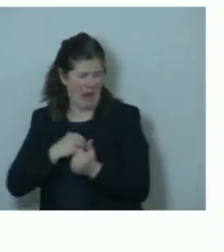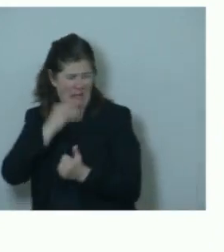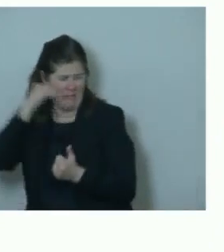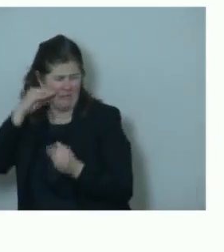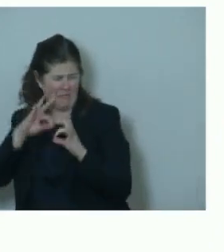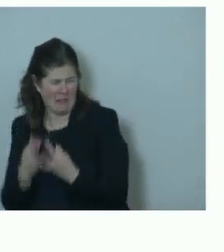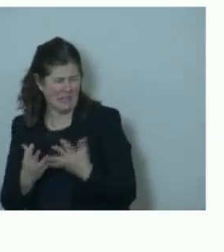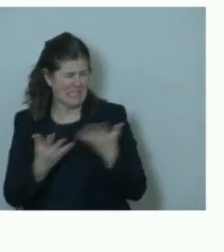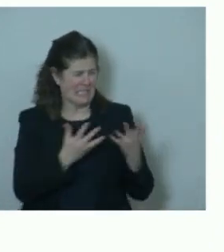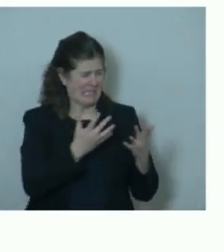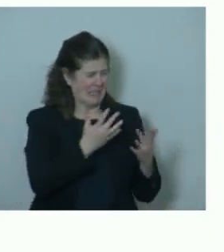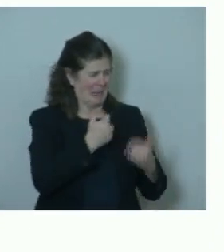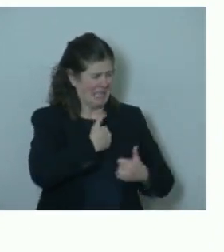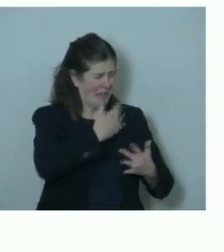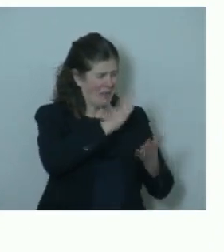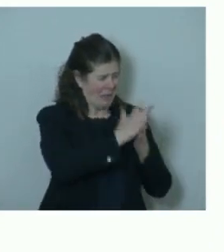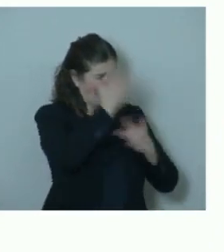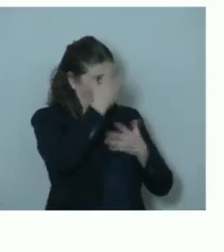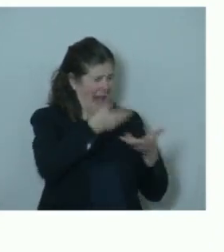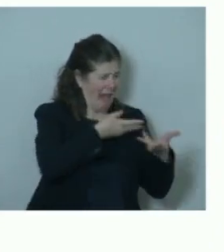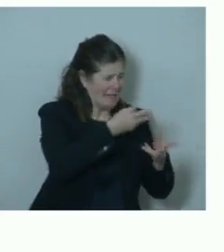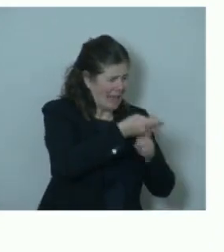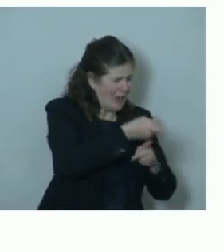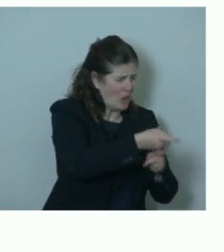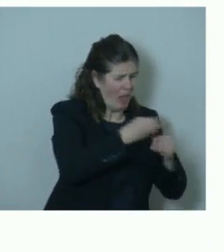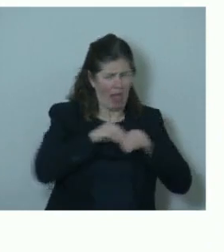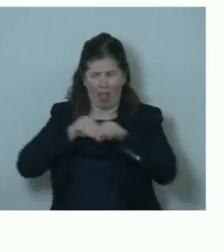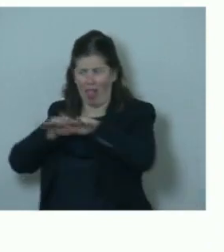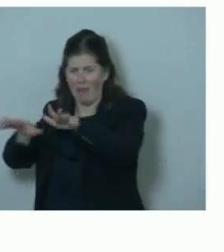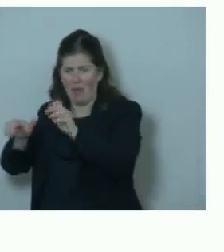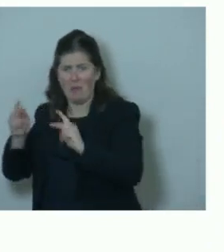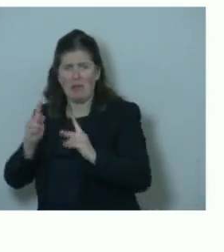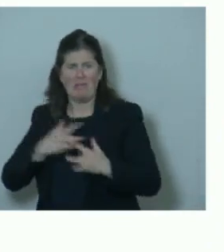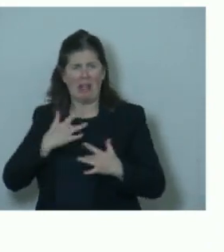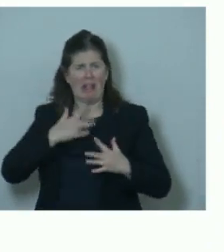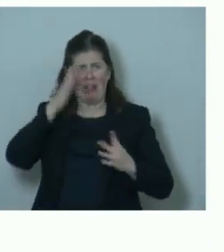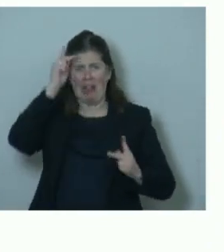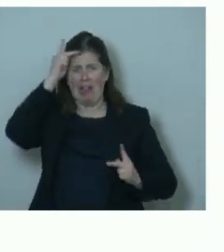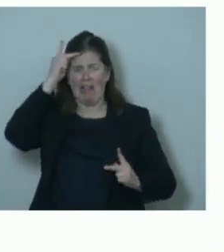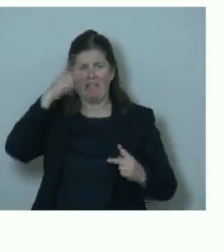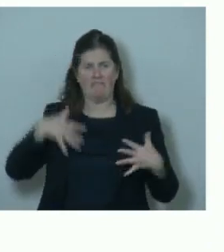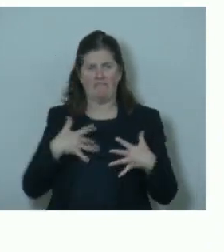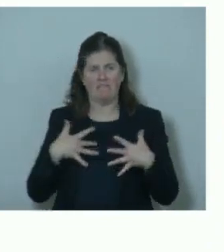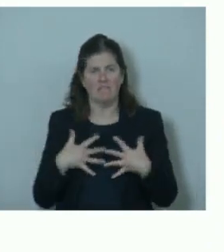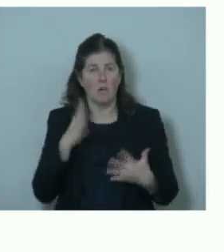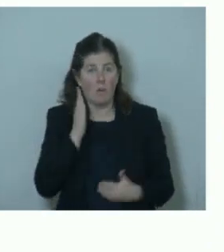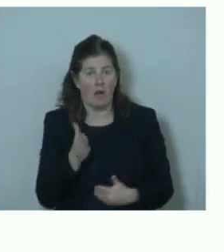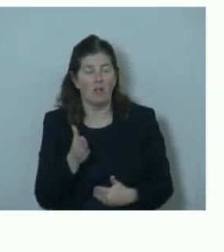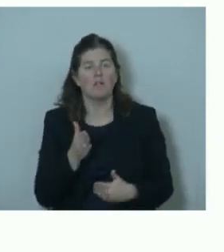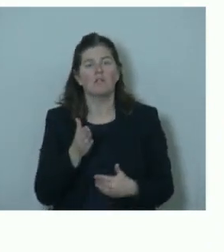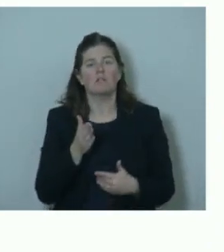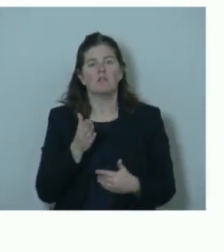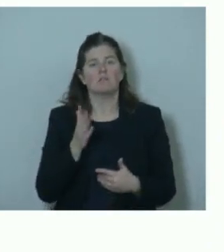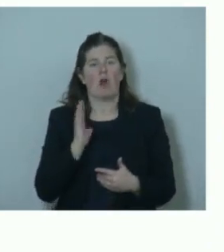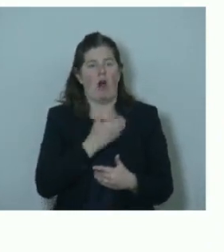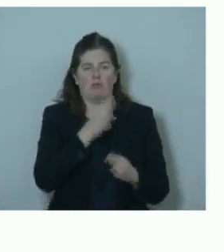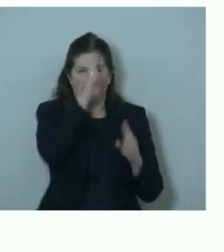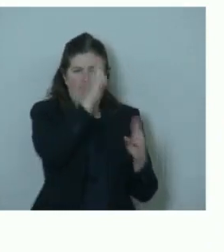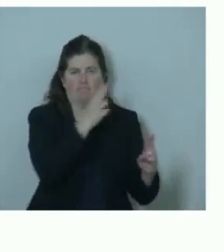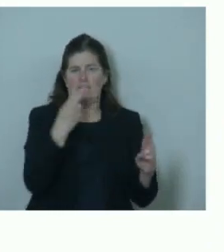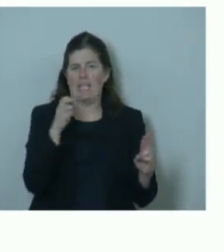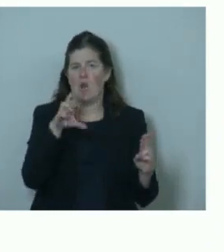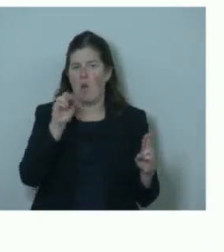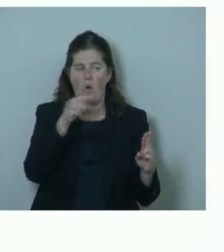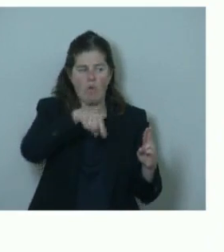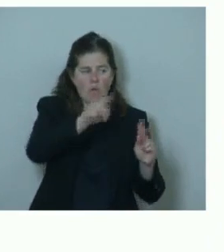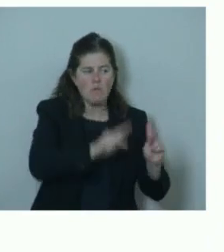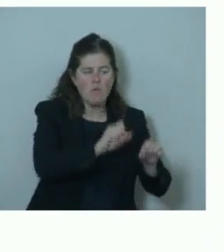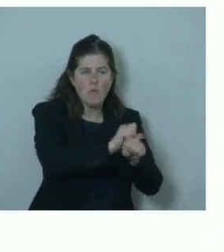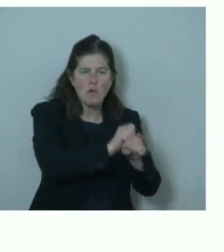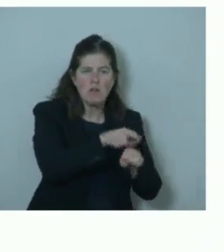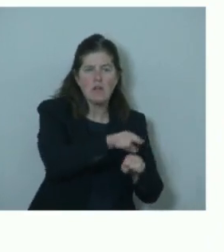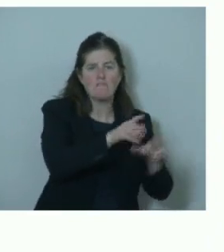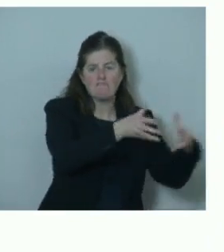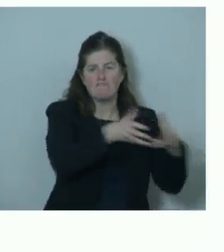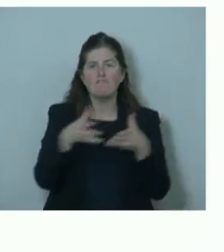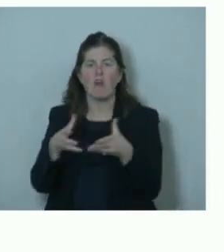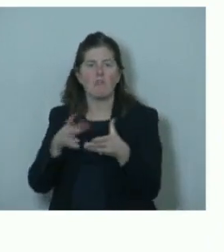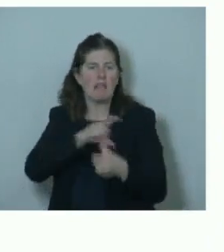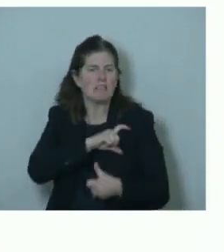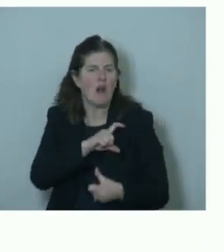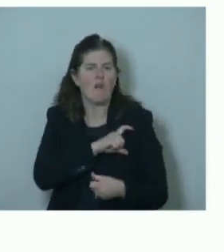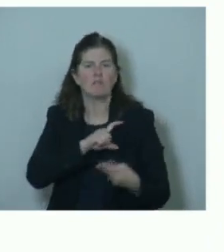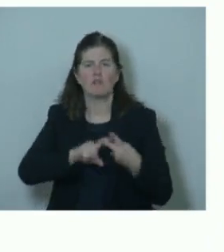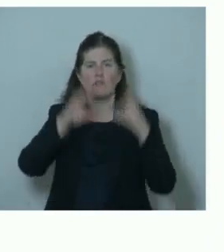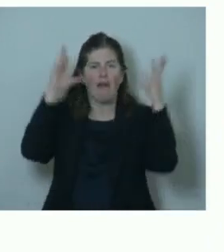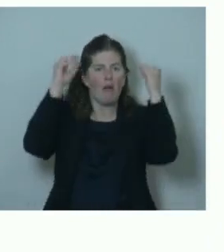BEING ON THE FRONT LINES AND TAKING CARE OF PEOPLE, WORRYING ABOUT IF YOU BRING THAT HOME TO YOUR FAMILY, WORRYING ABOUT IF YOU’RE GOING TO GET SICK YOURSELF AND SPREAD IT TO OTHER